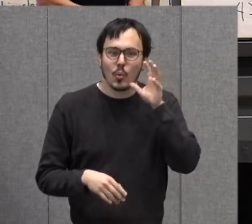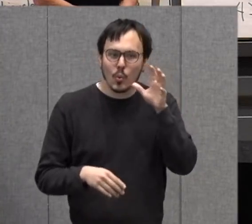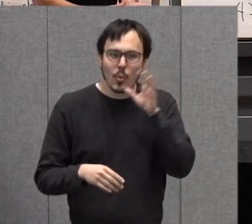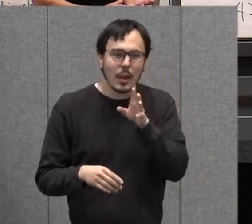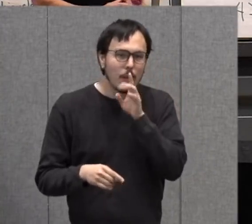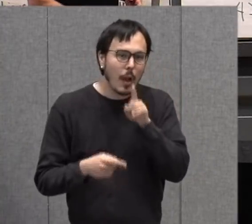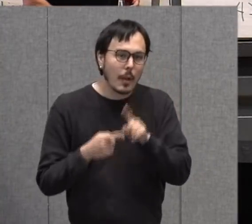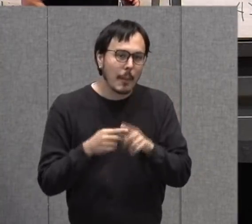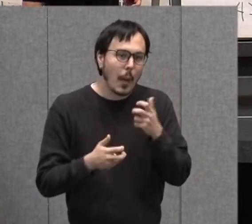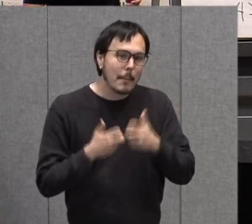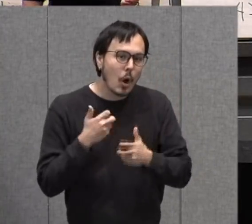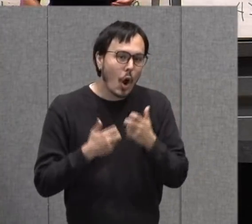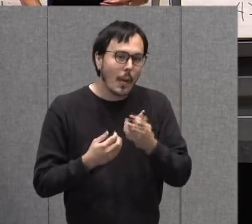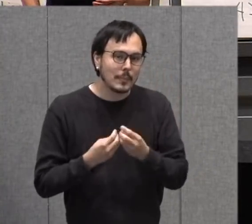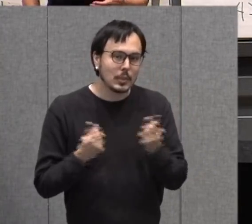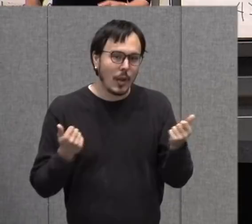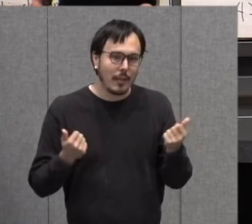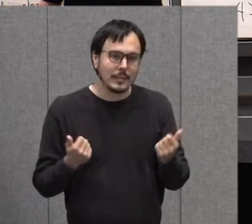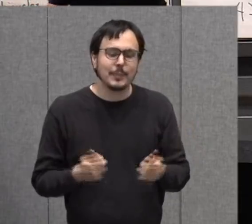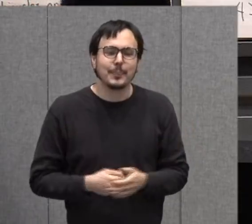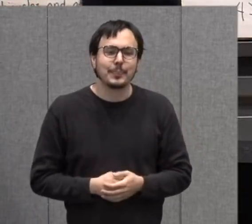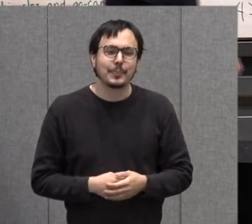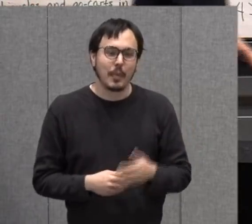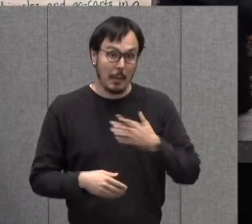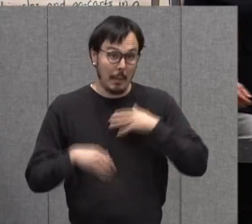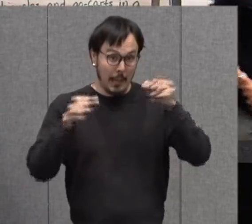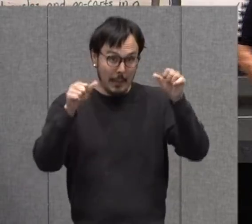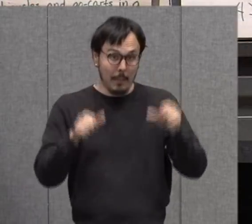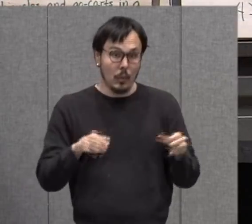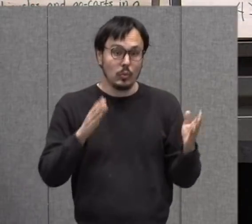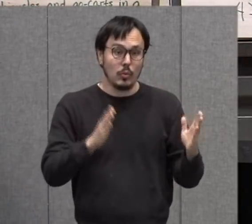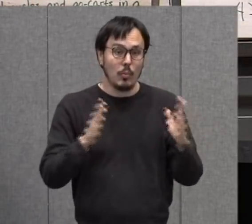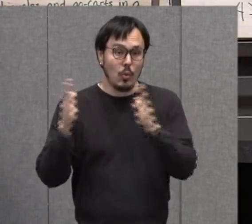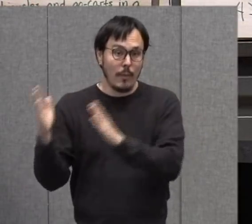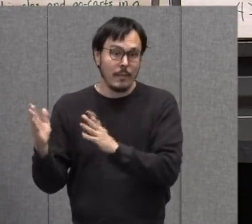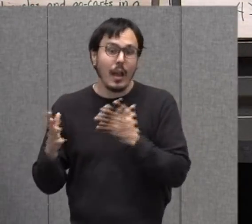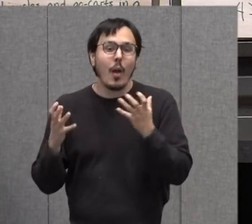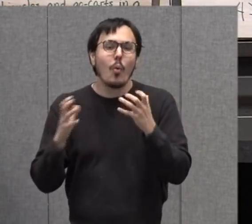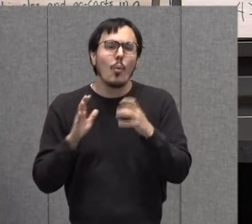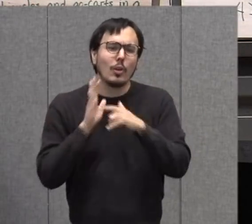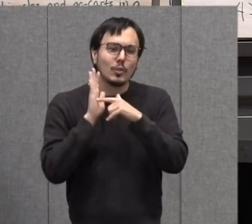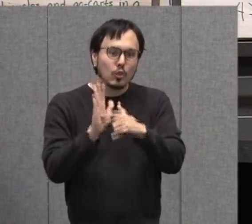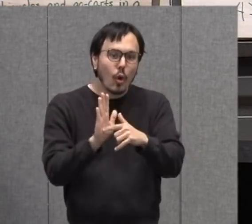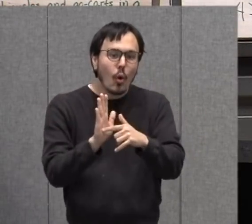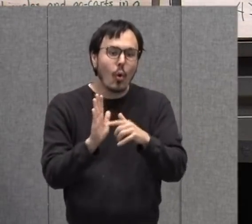So, let's move this out of the way so that we can see our problem.